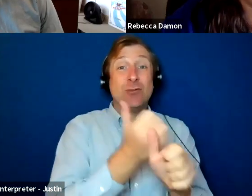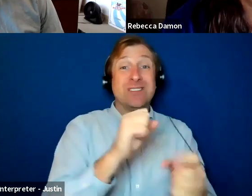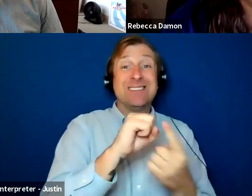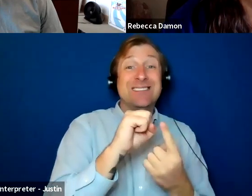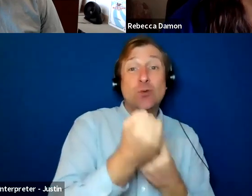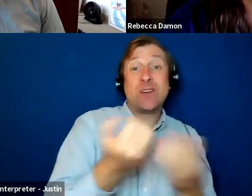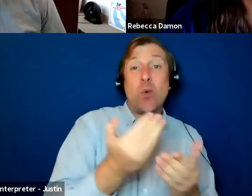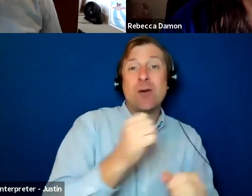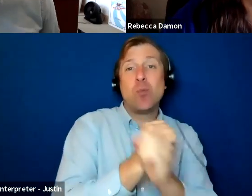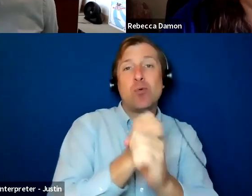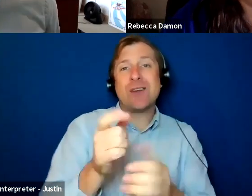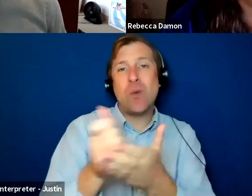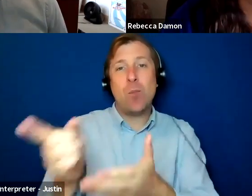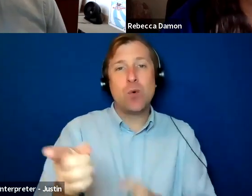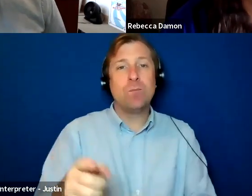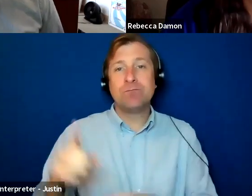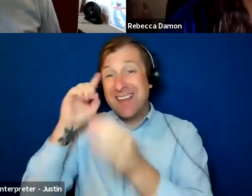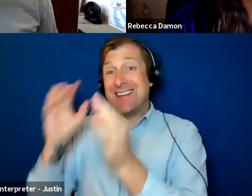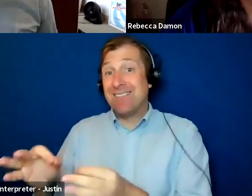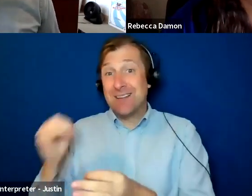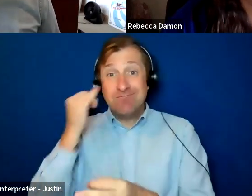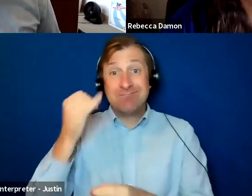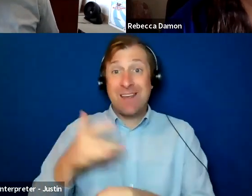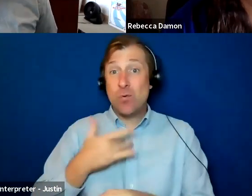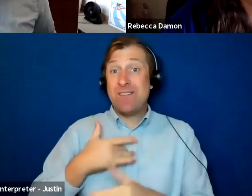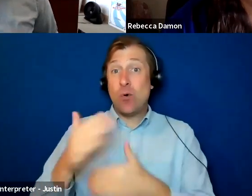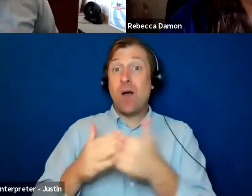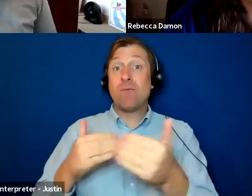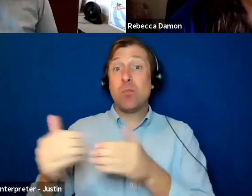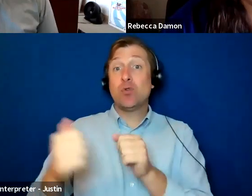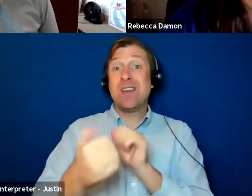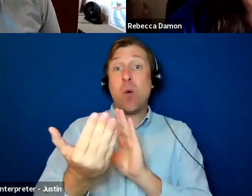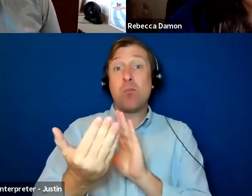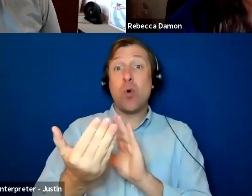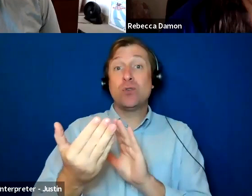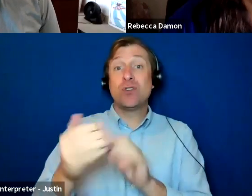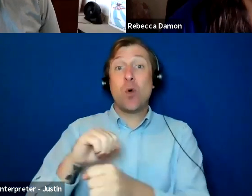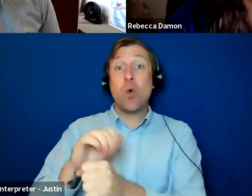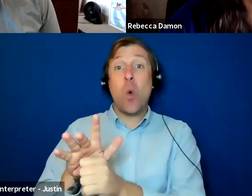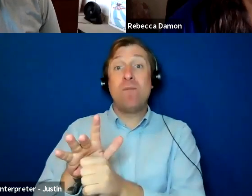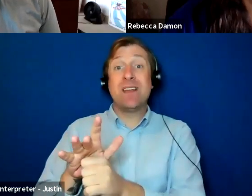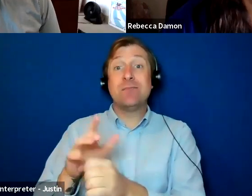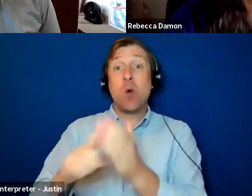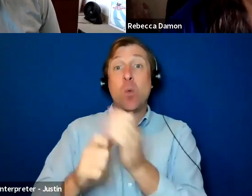I mean-- - Absolutely. Can I just also say, I mean, if you felt comfortable, you could approach the COVID Compliance Supervisor on that set as well, but if you